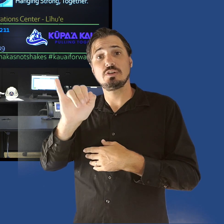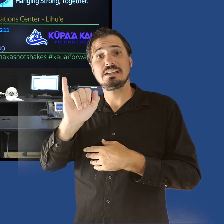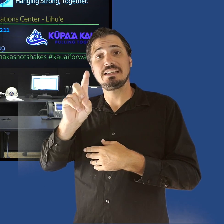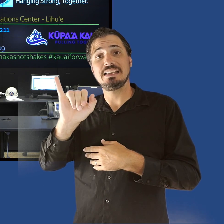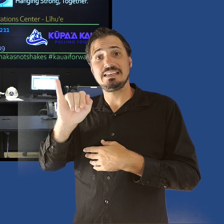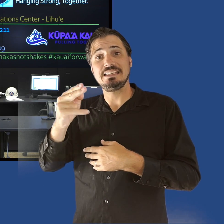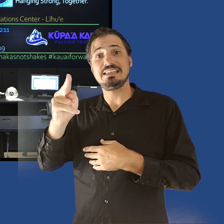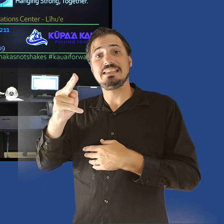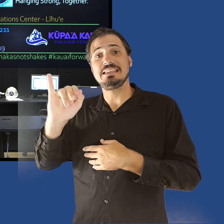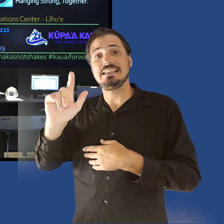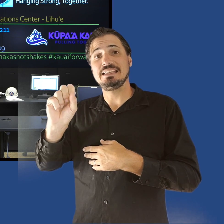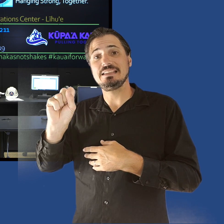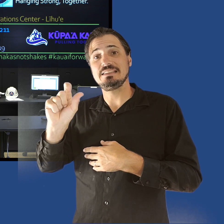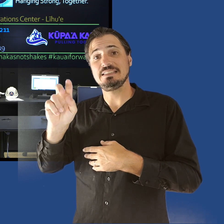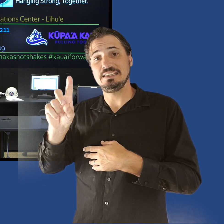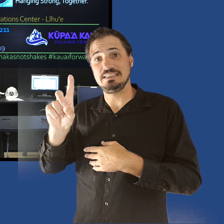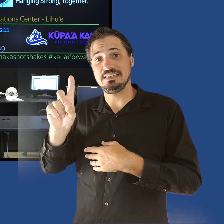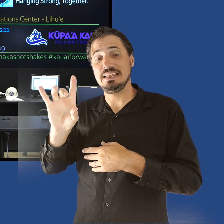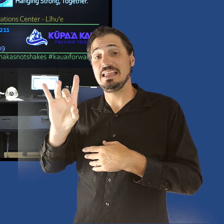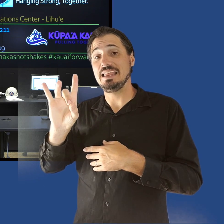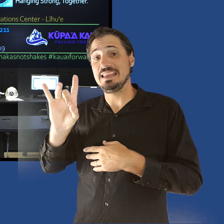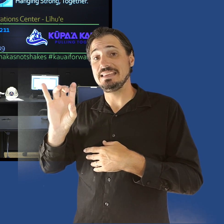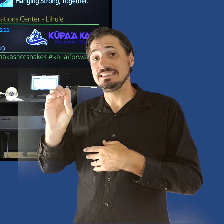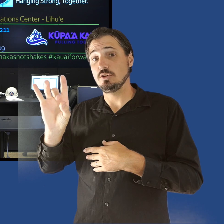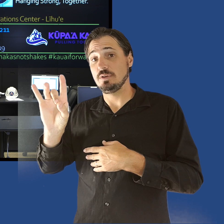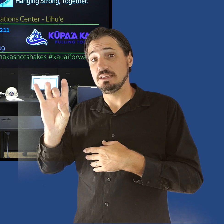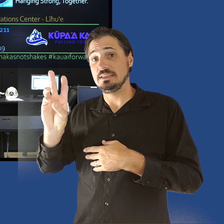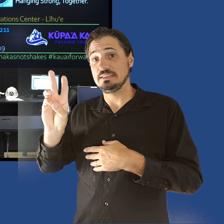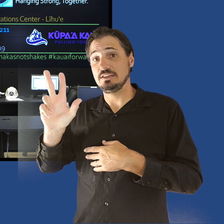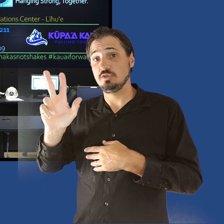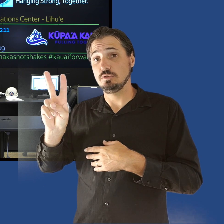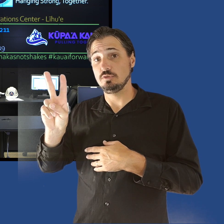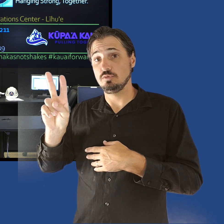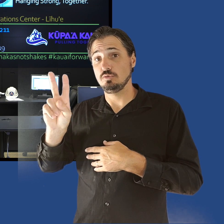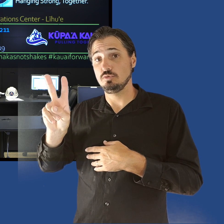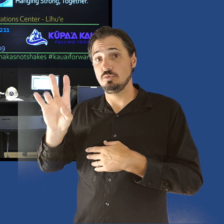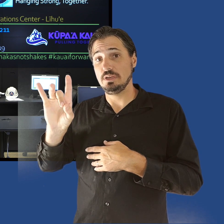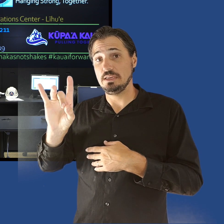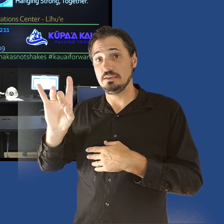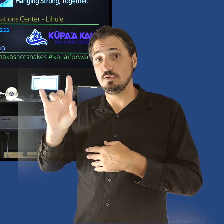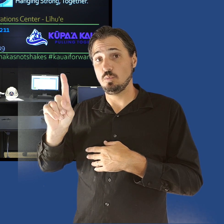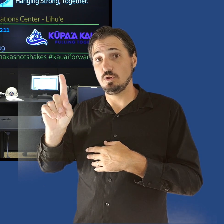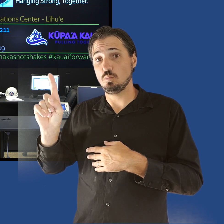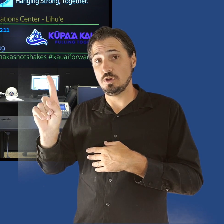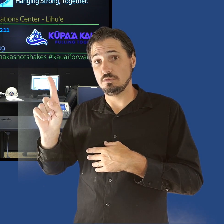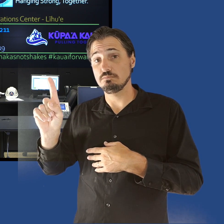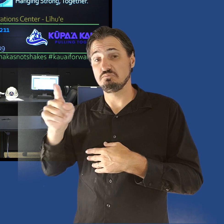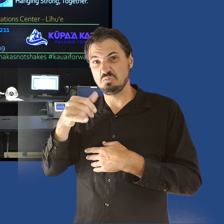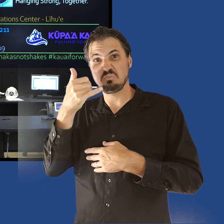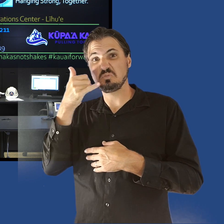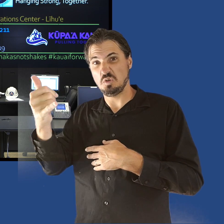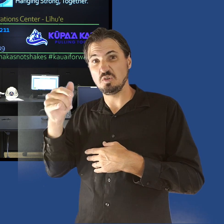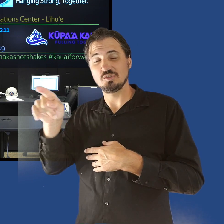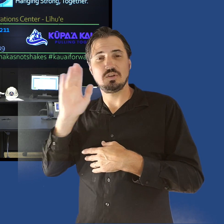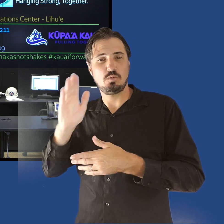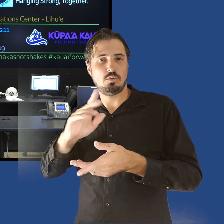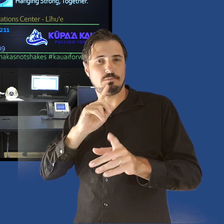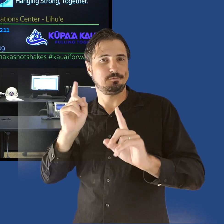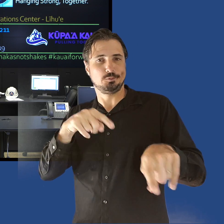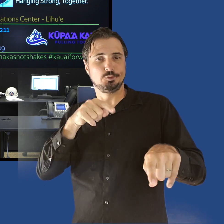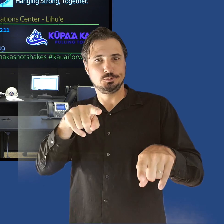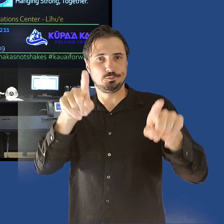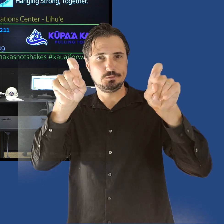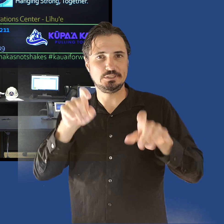You may call Dr. Hillesland at (808) 632-2811.